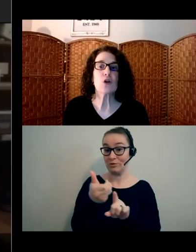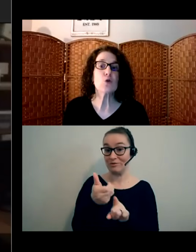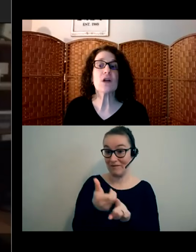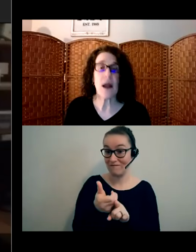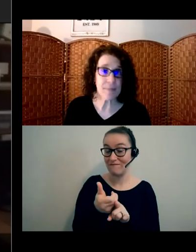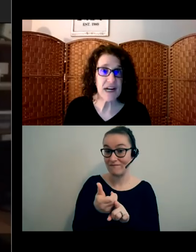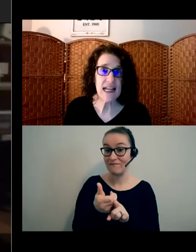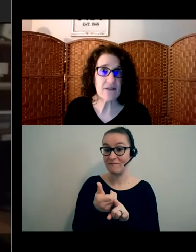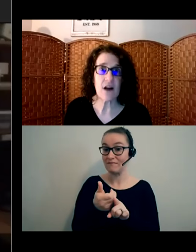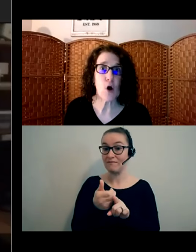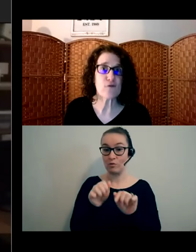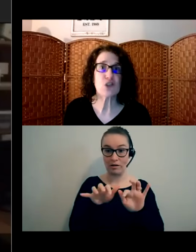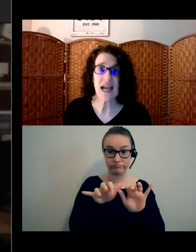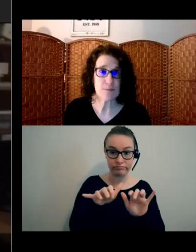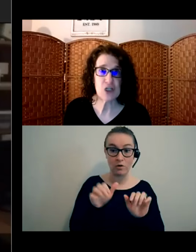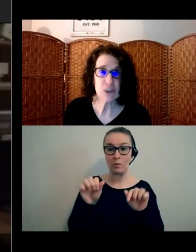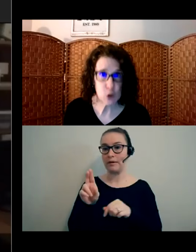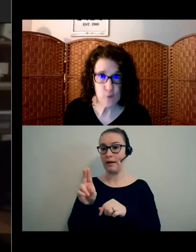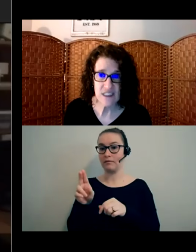Use a company that offers captioning services.